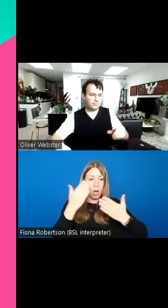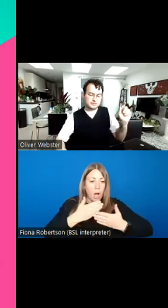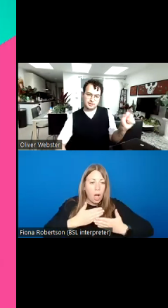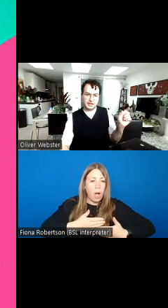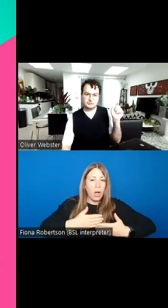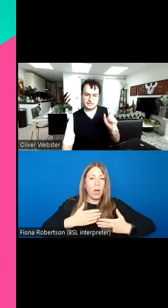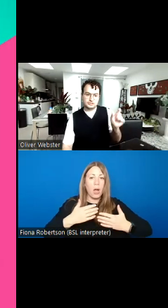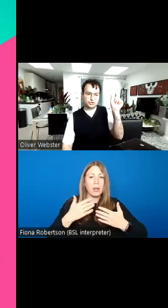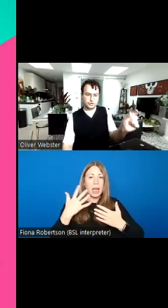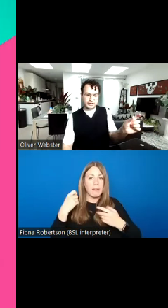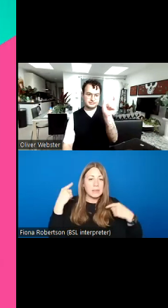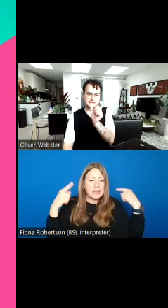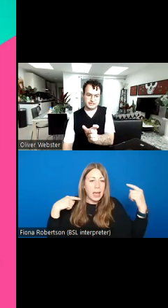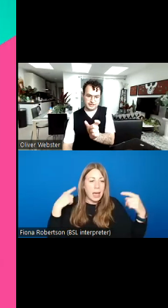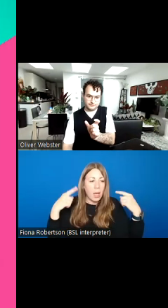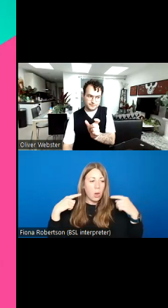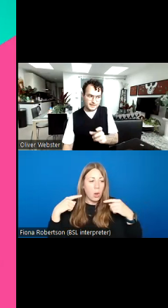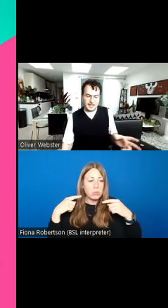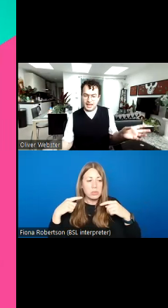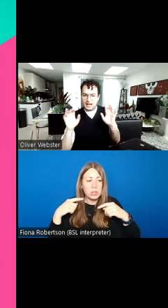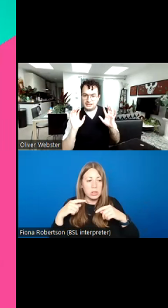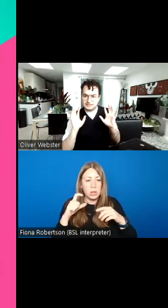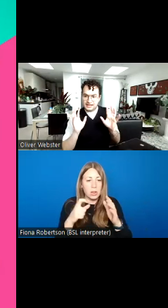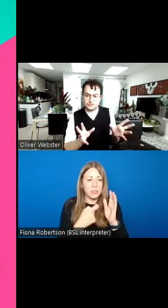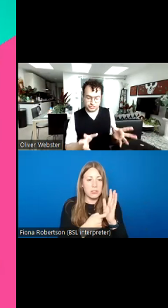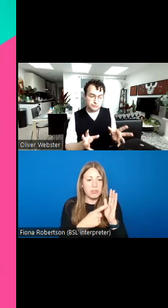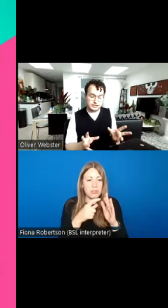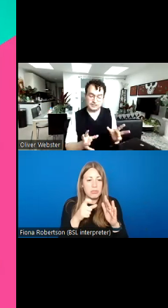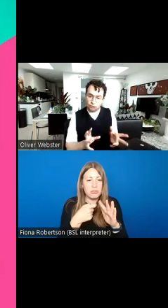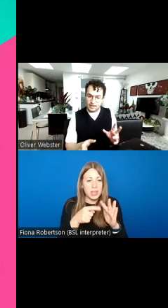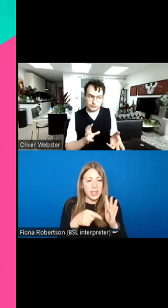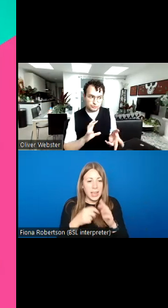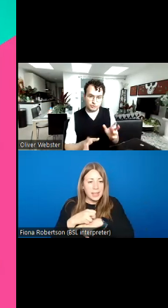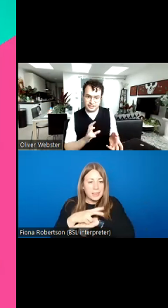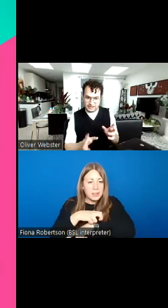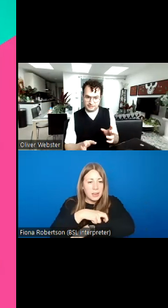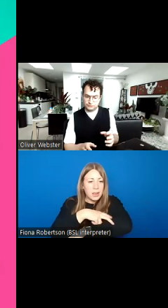and the subtitle says crickets singing. That's generally the format that you want it in.